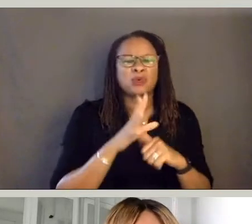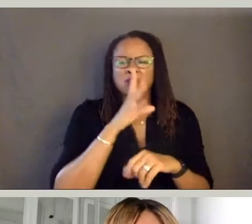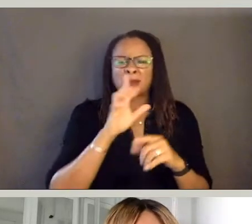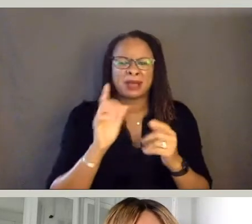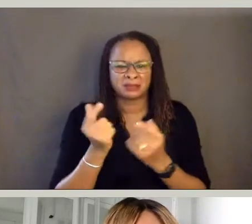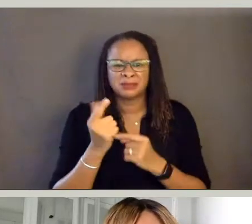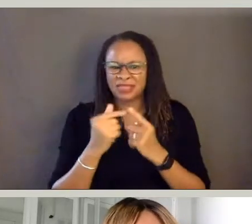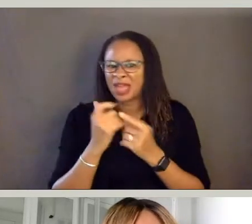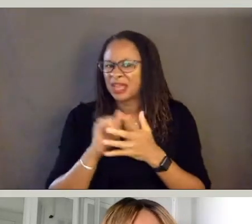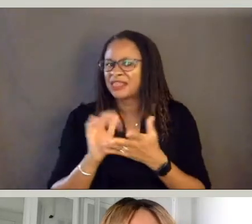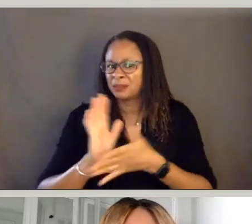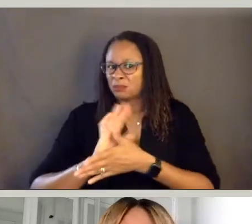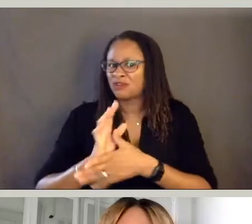with the film, "Paris is Burning"